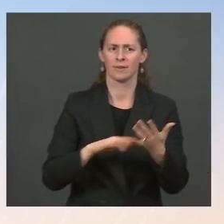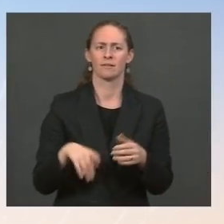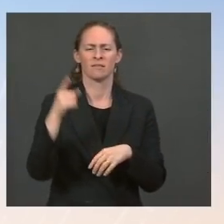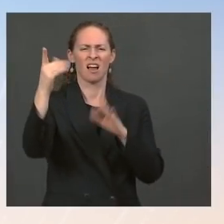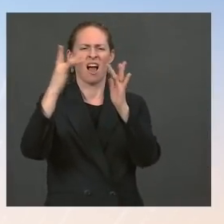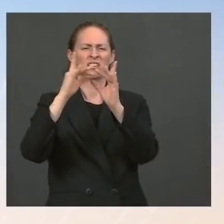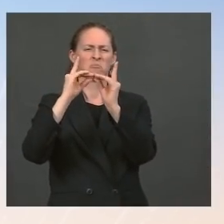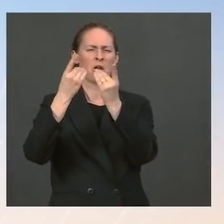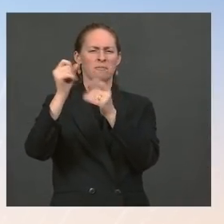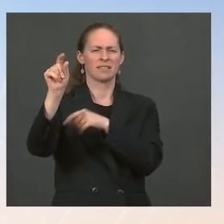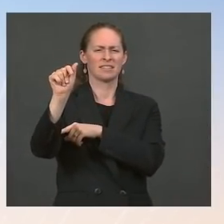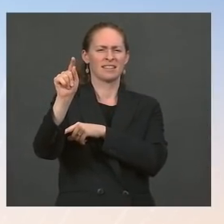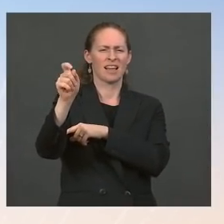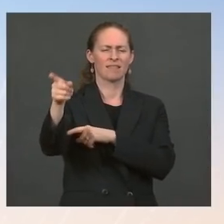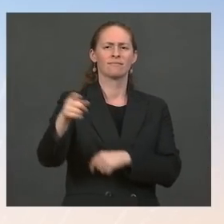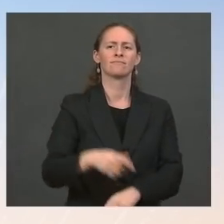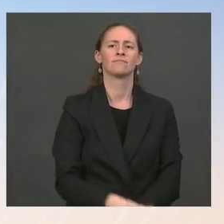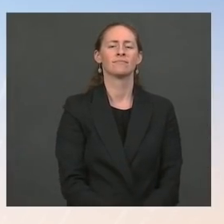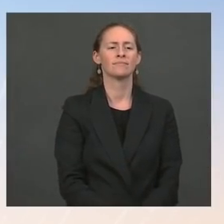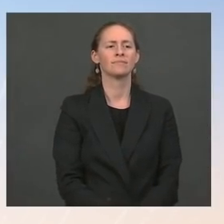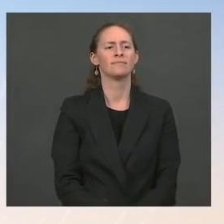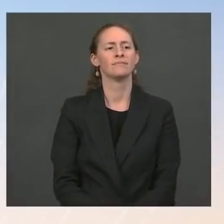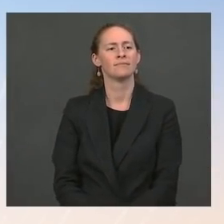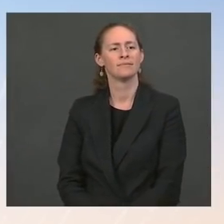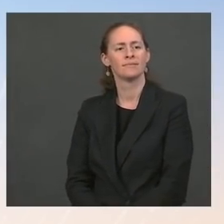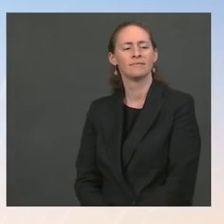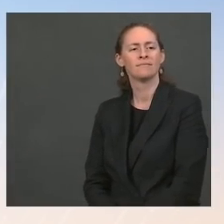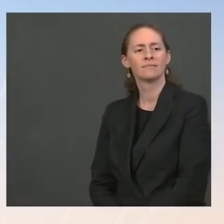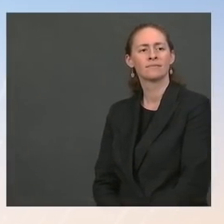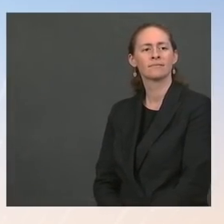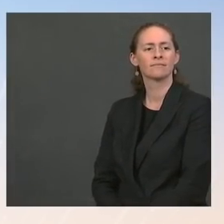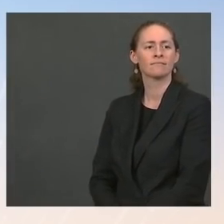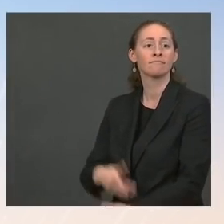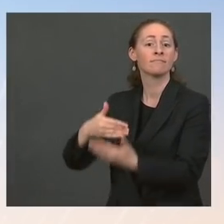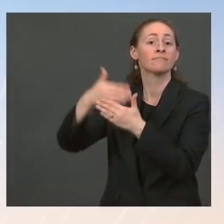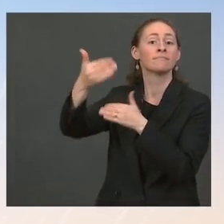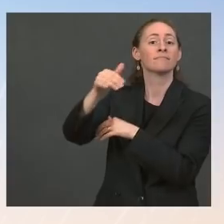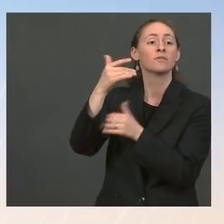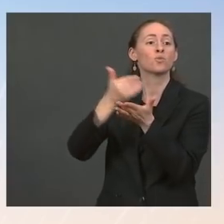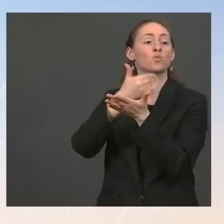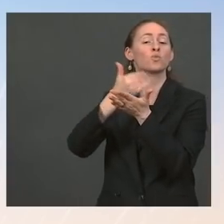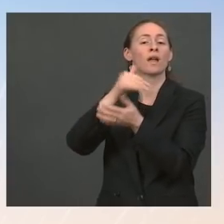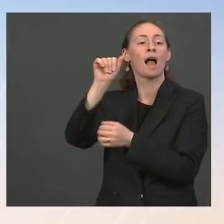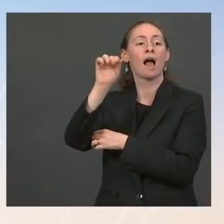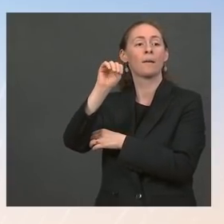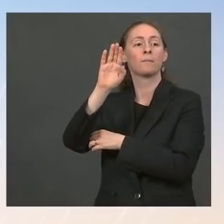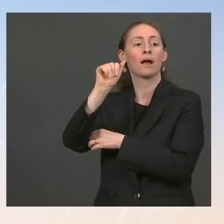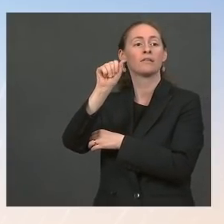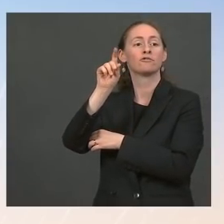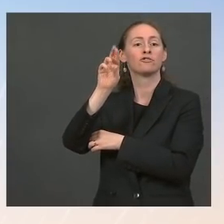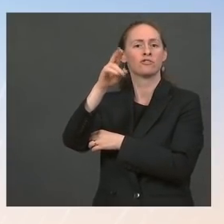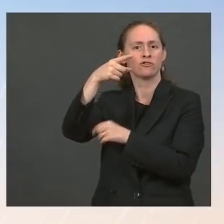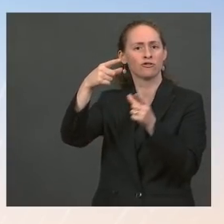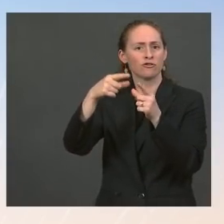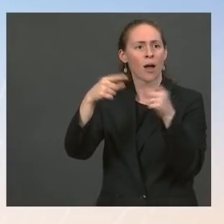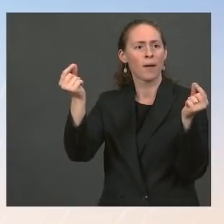U.S. Ambassador to Japan is Wednesday. If confirmed, what is the President hoping that Rahm Emanuel will bring to the table